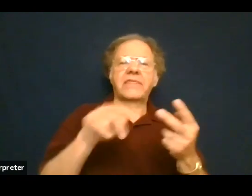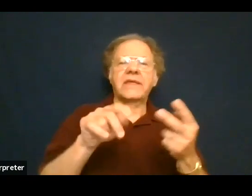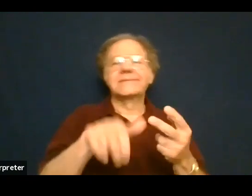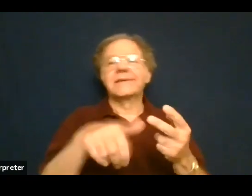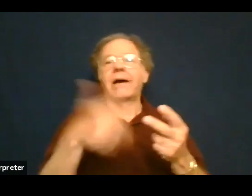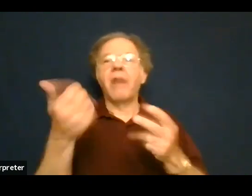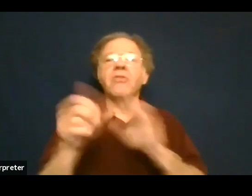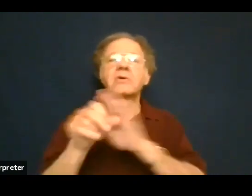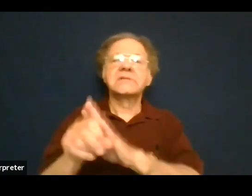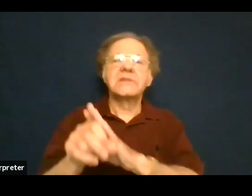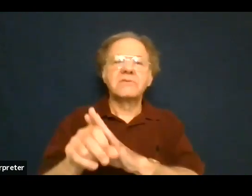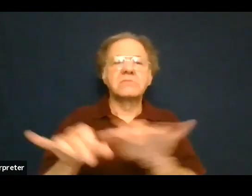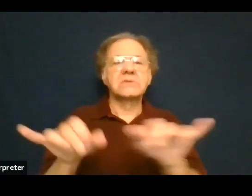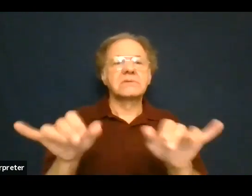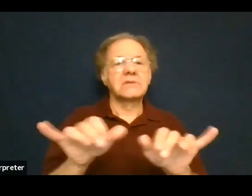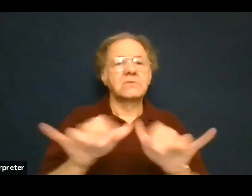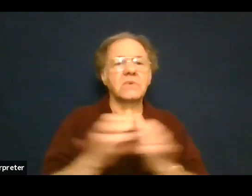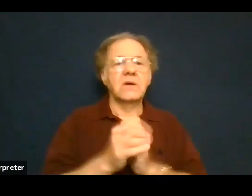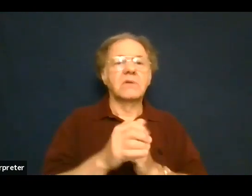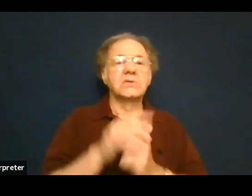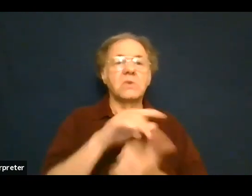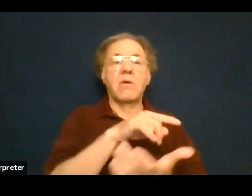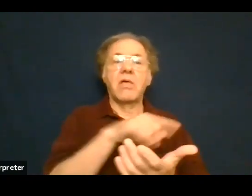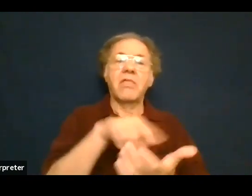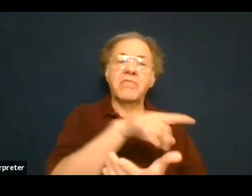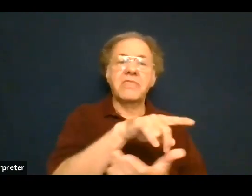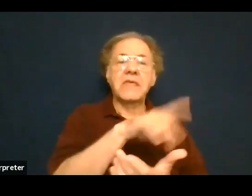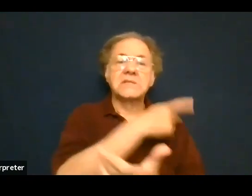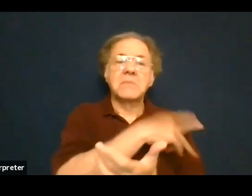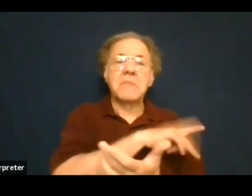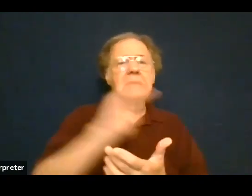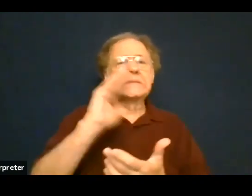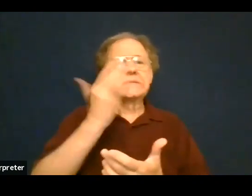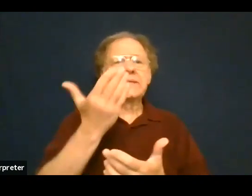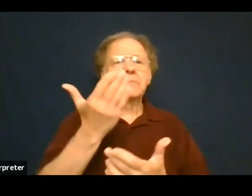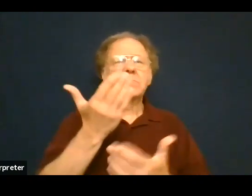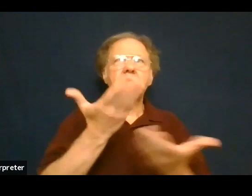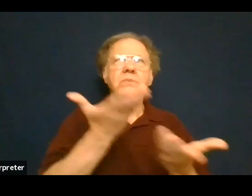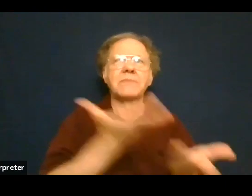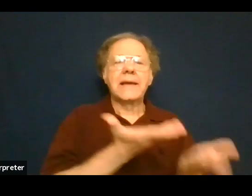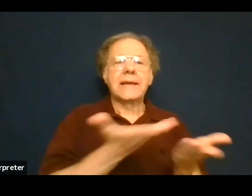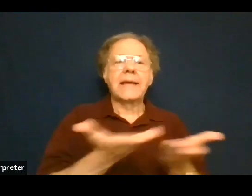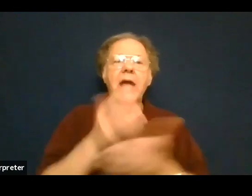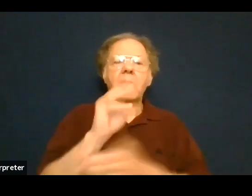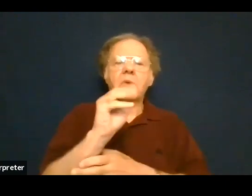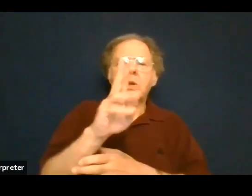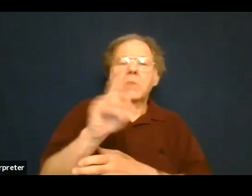So these patients appear to be carrying mutations in both Usher syndrome,